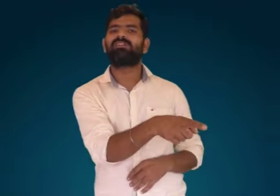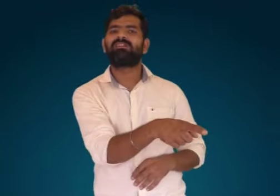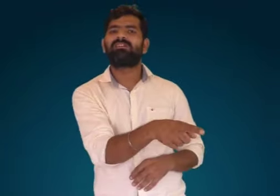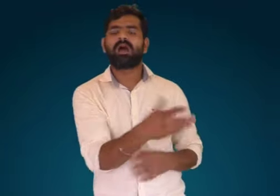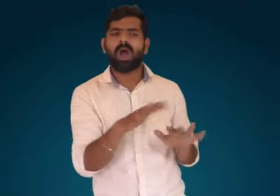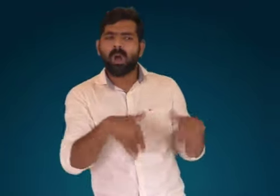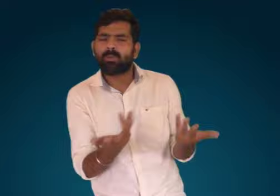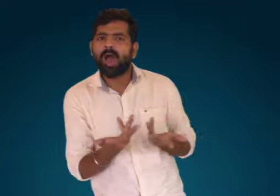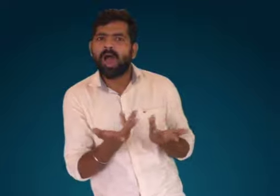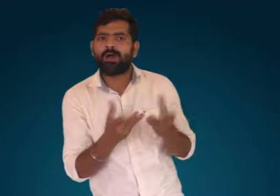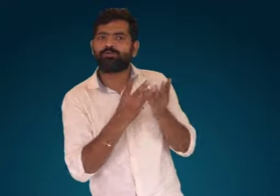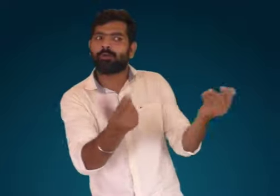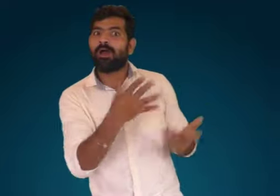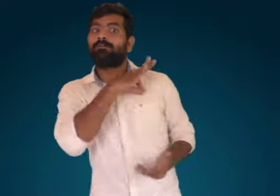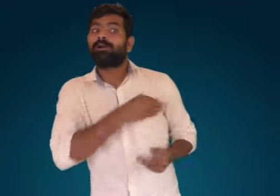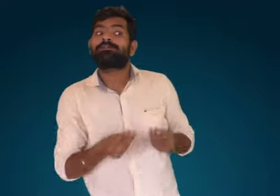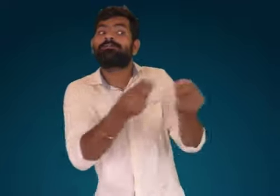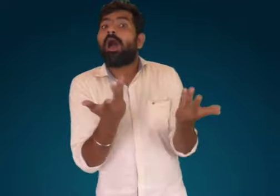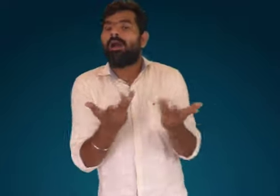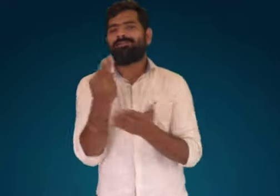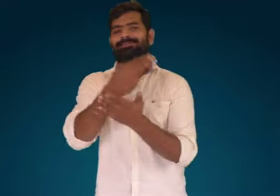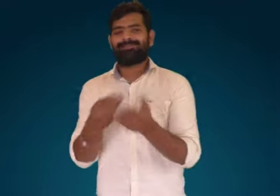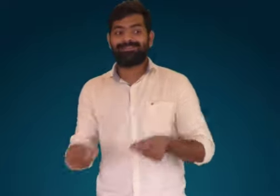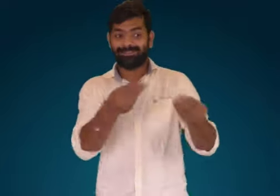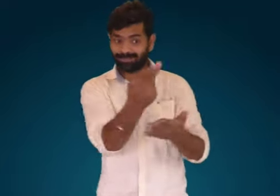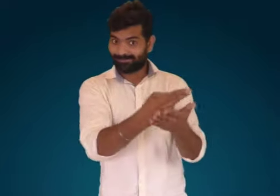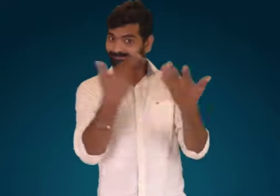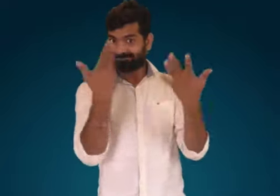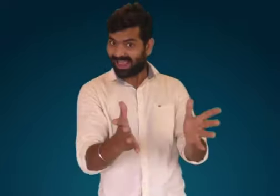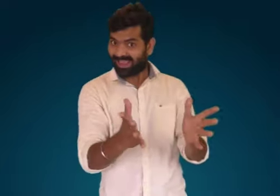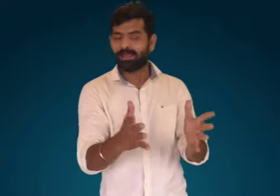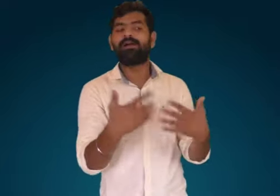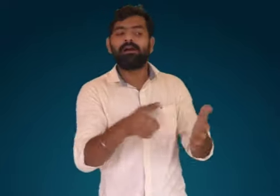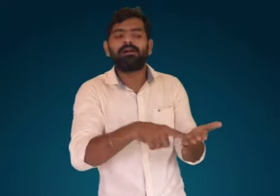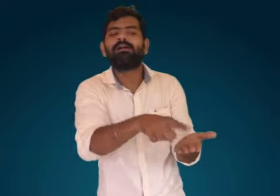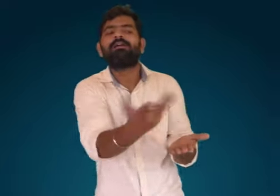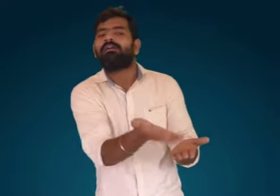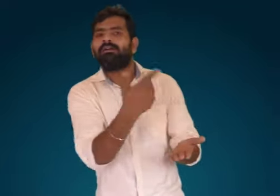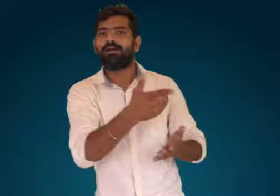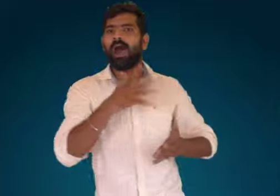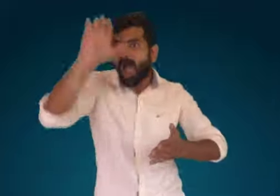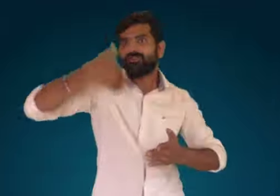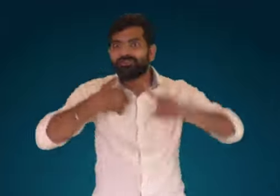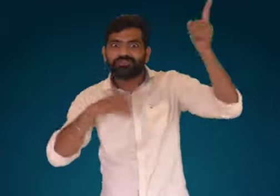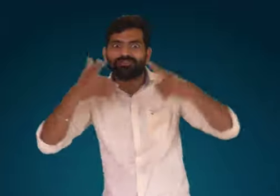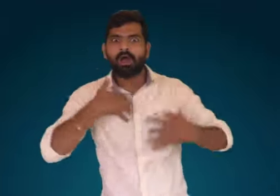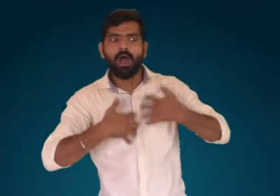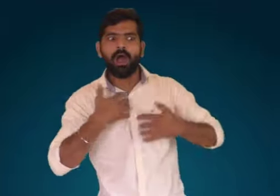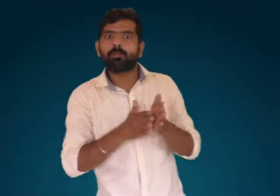one important benefit is developing confidence the same activity without the drawing will not yield the same result